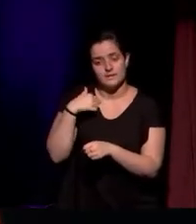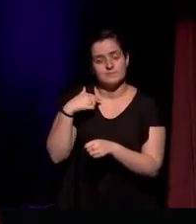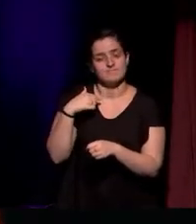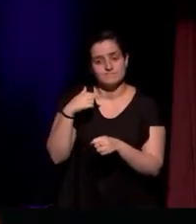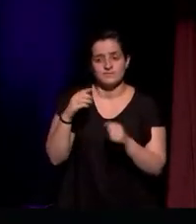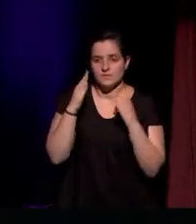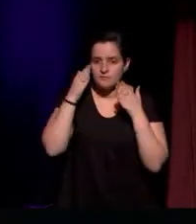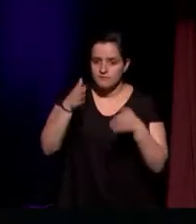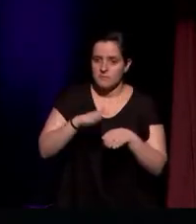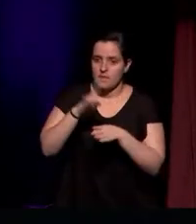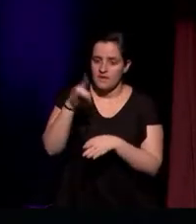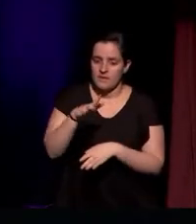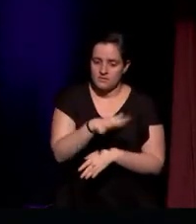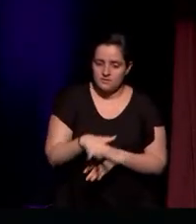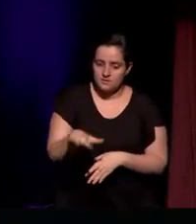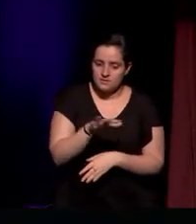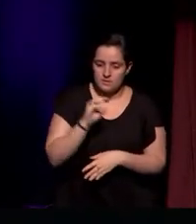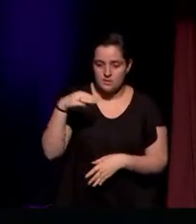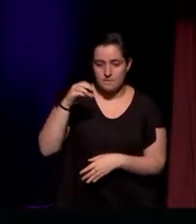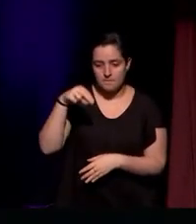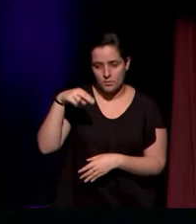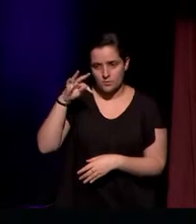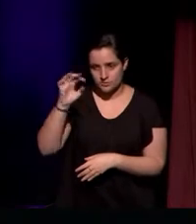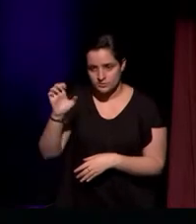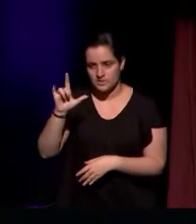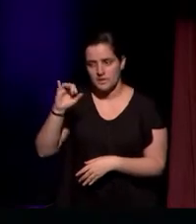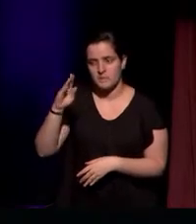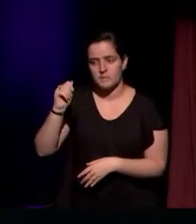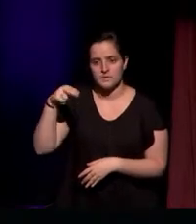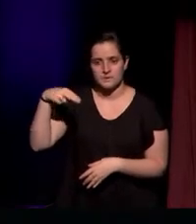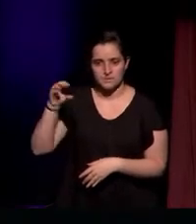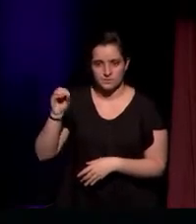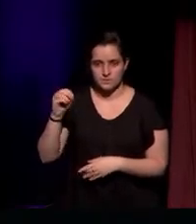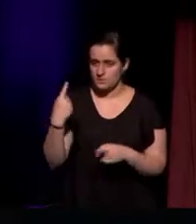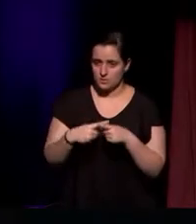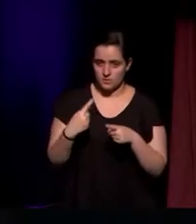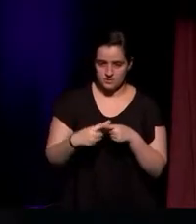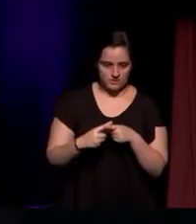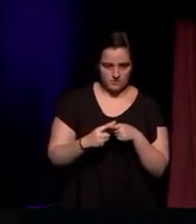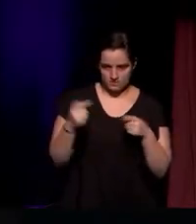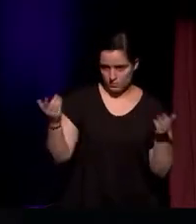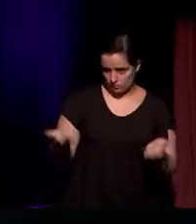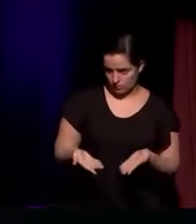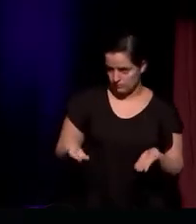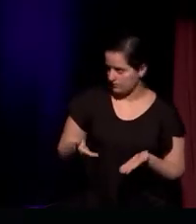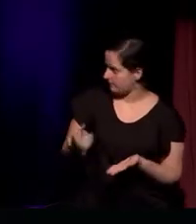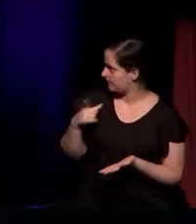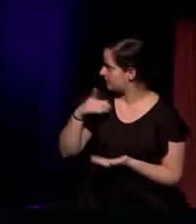to the region of Mount Lebanon. -Because? Because Lebanon today, I did not put the map there,